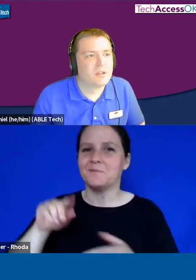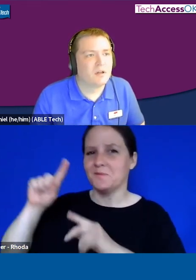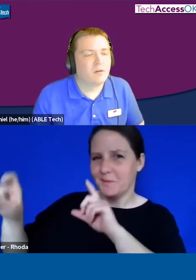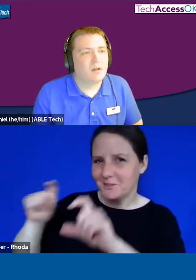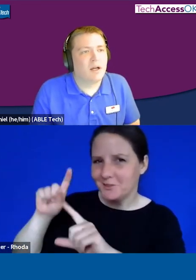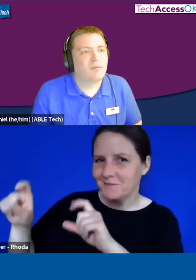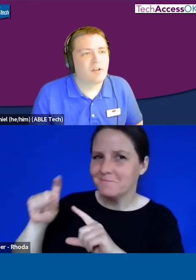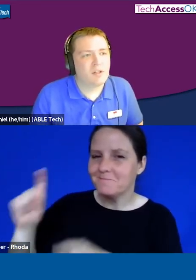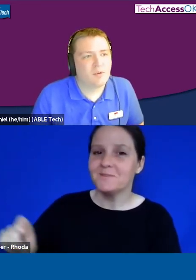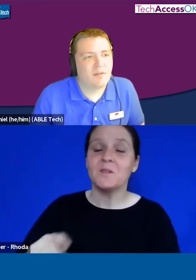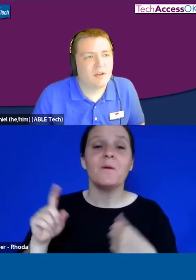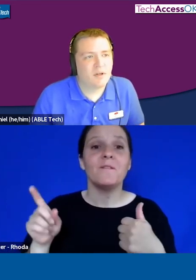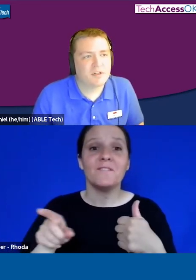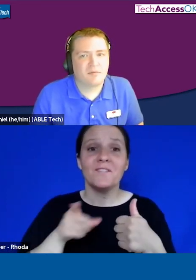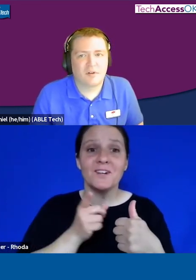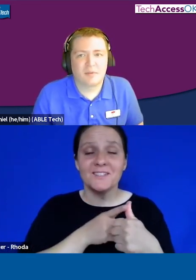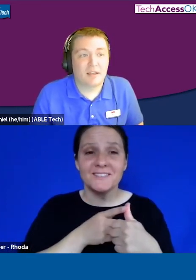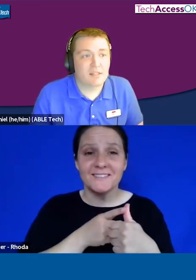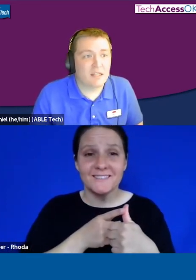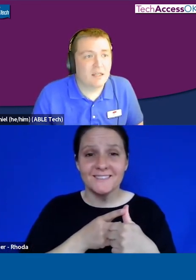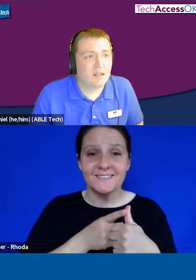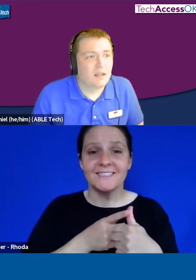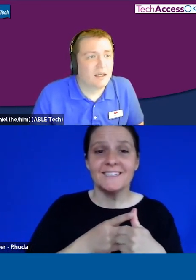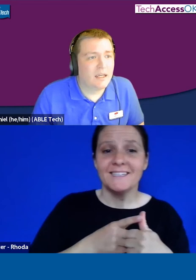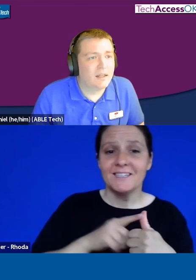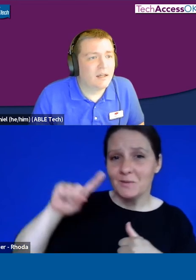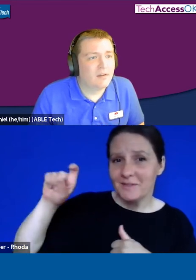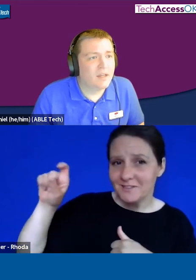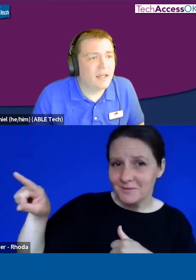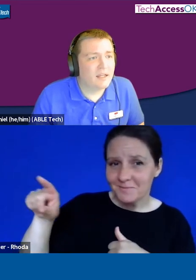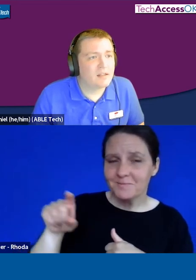So first up we have a question from Kelsey and they ask,